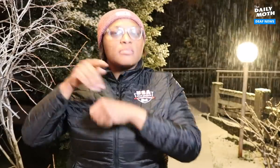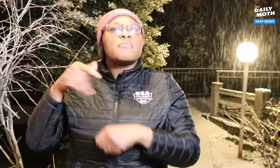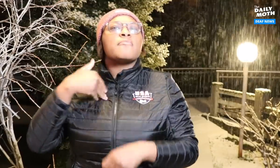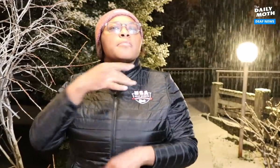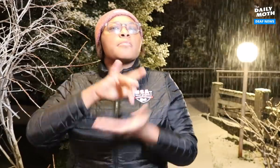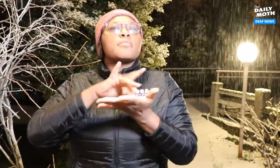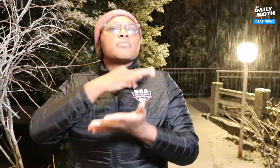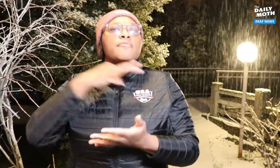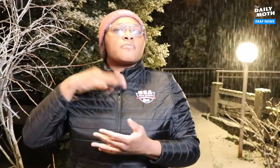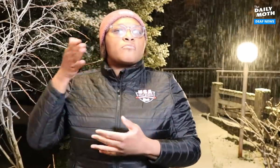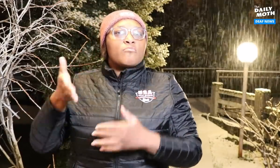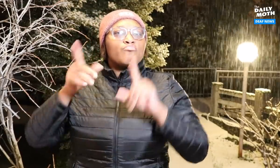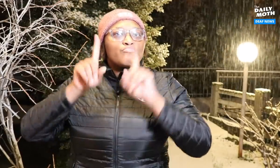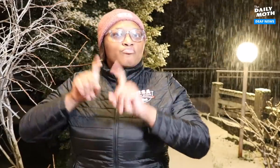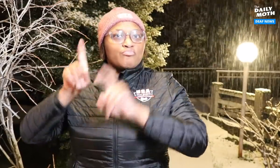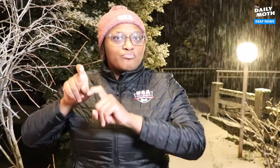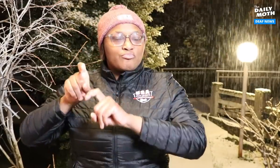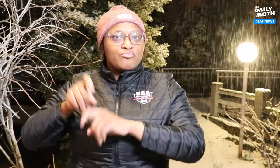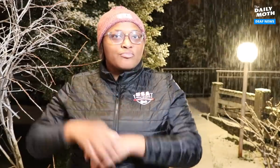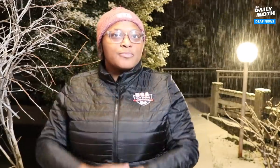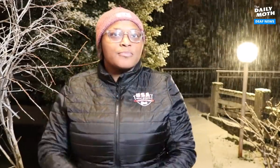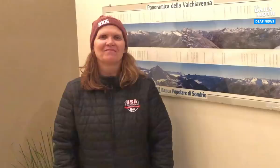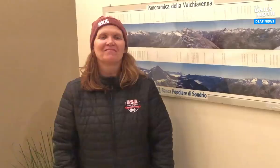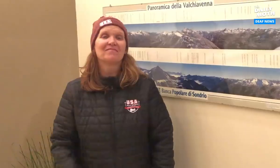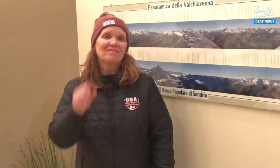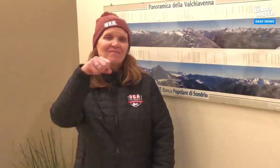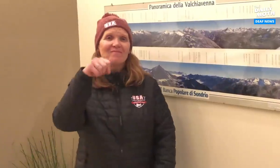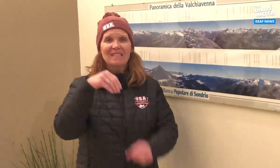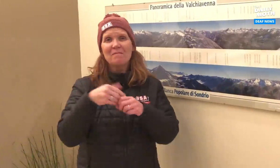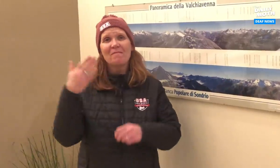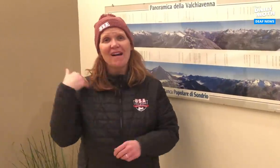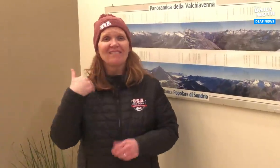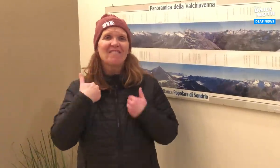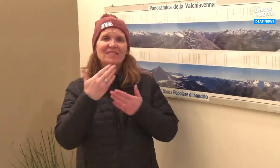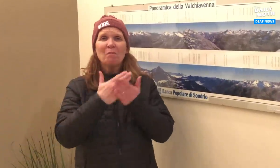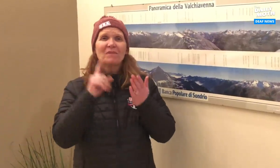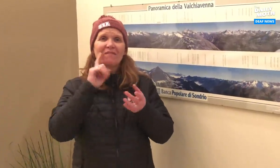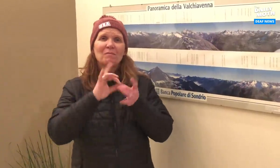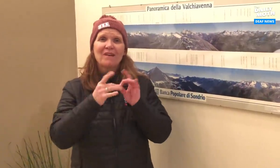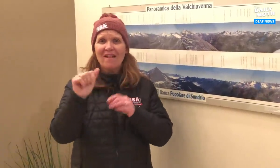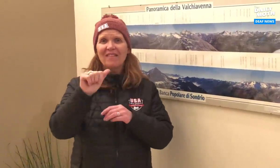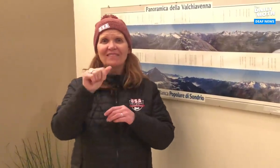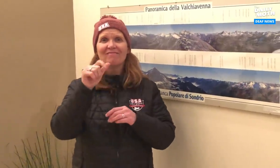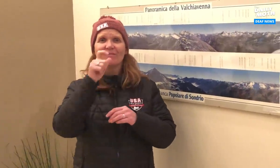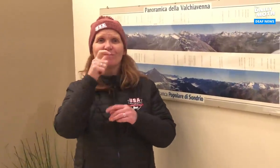where there is medical staff that can do the testing. Yes, in the past, we’ve had some Deaflympian athletes